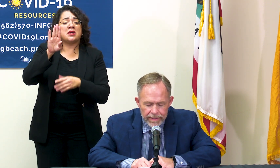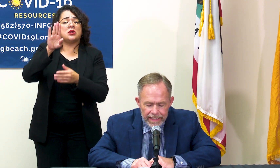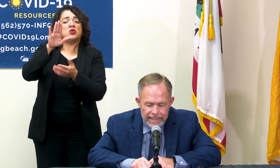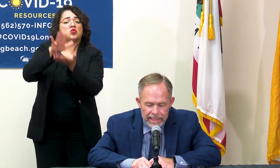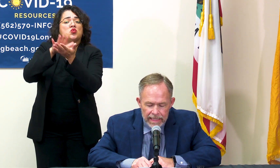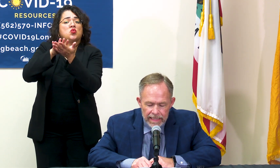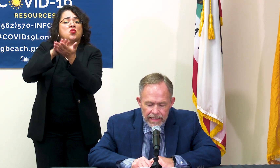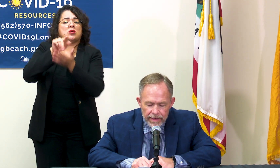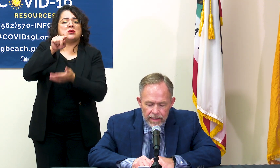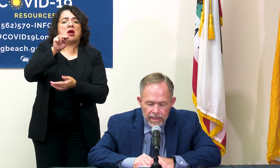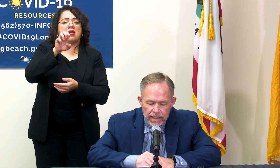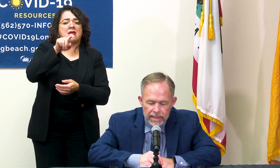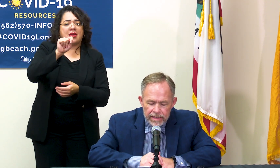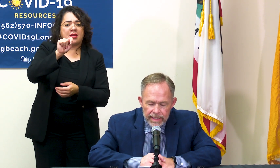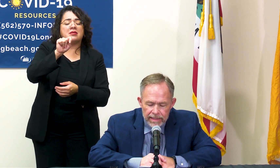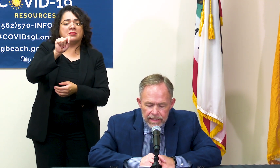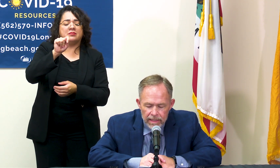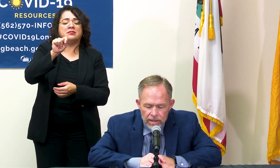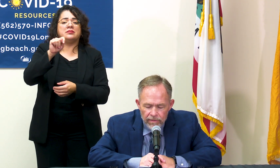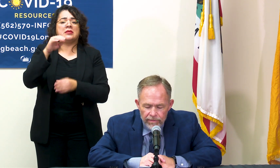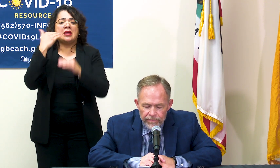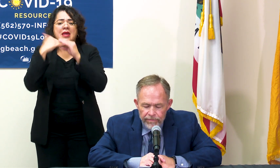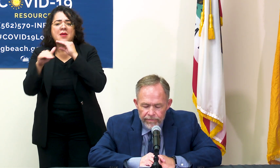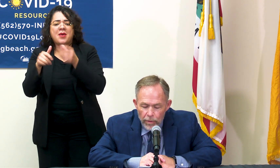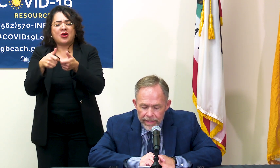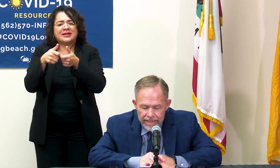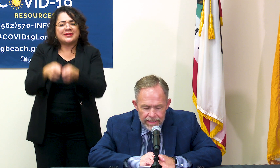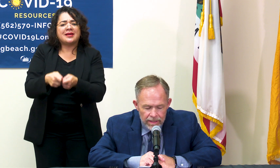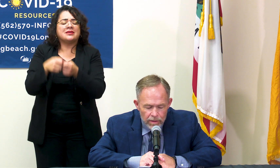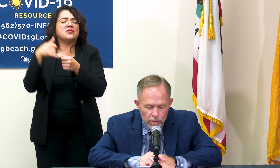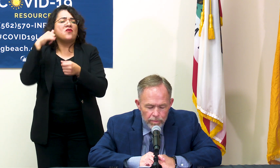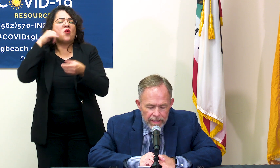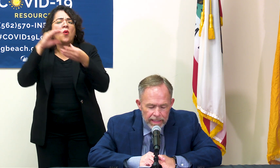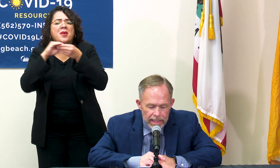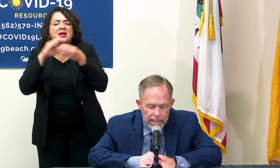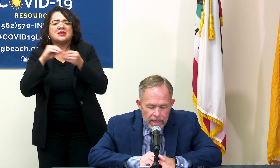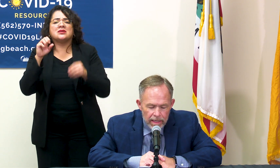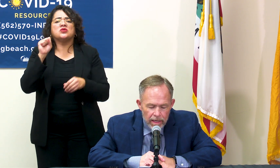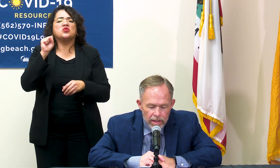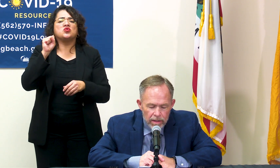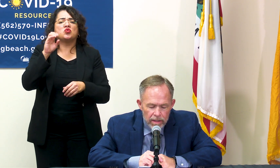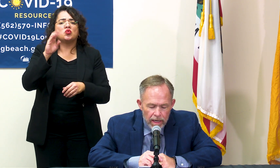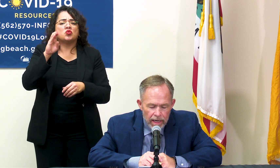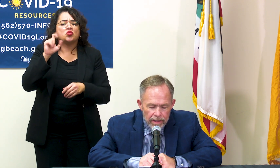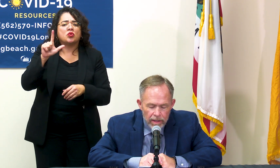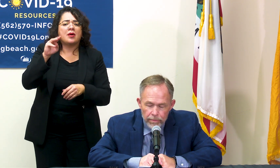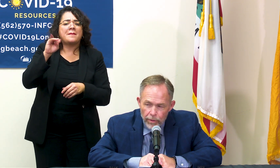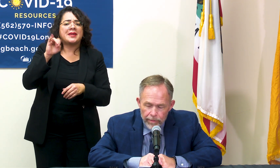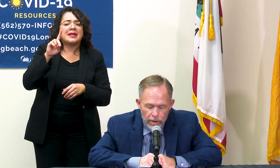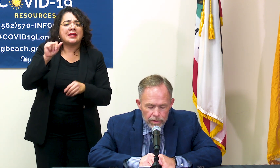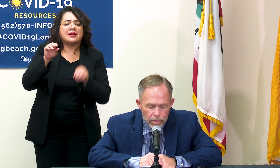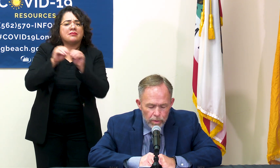websites, email, text, phone messages, social media, a program called School